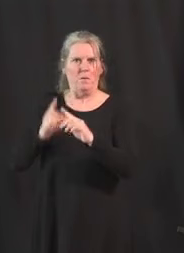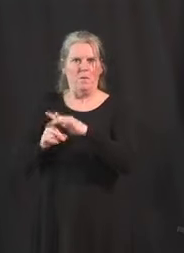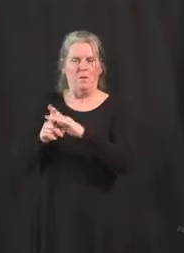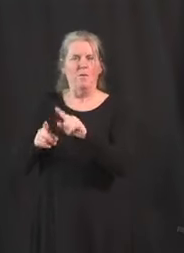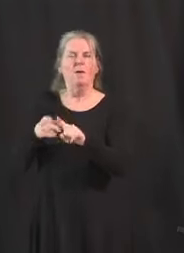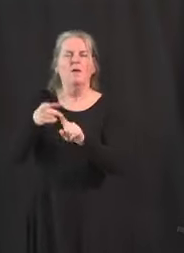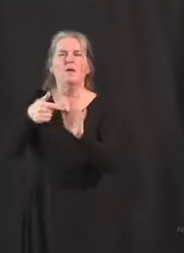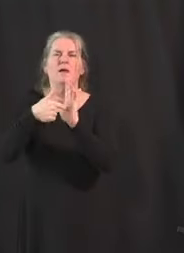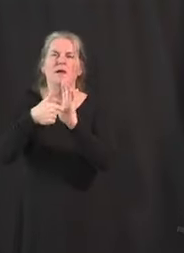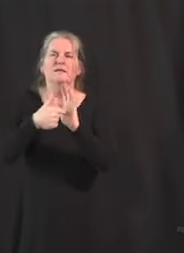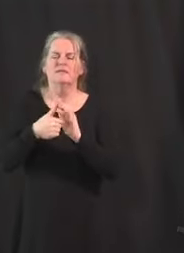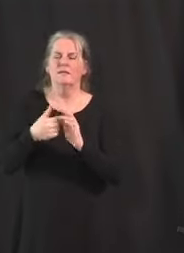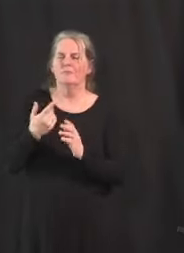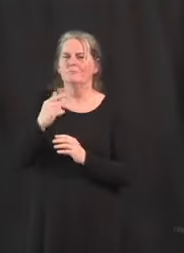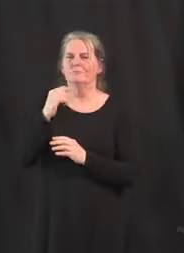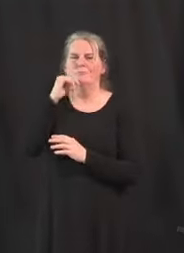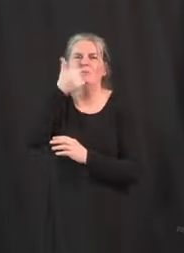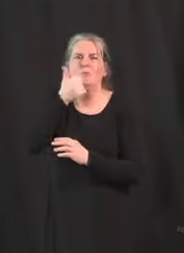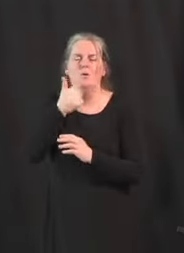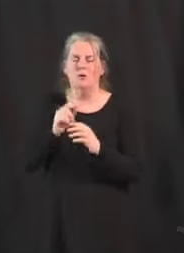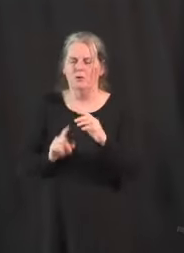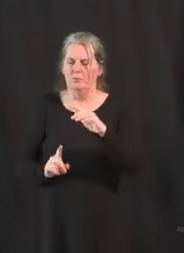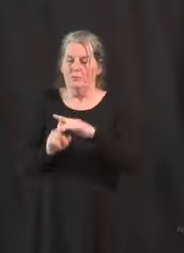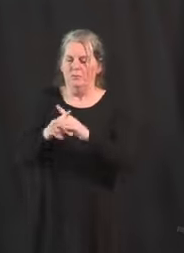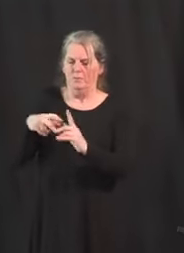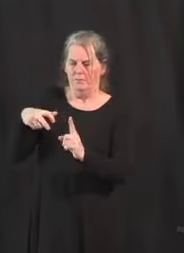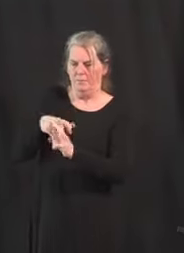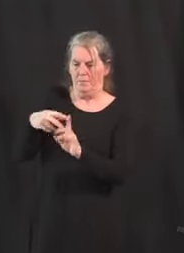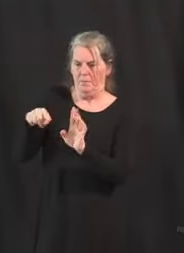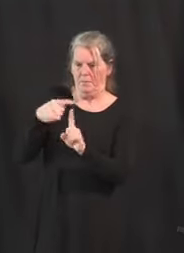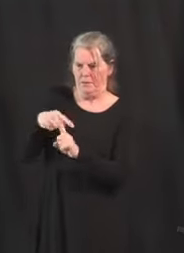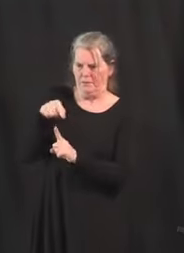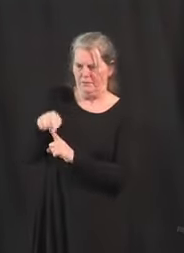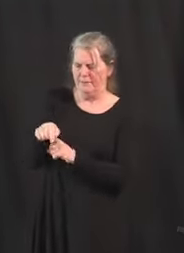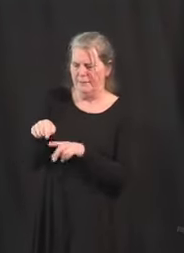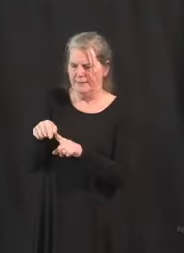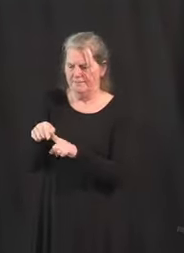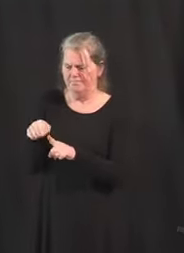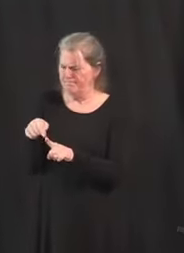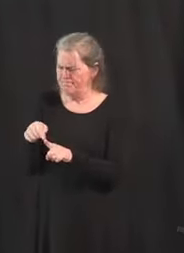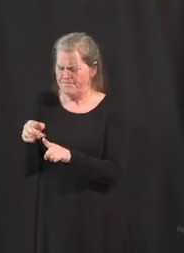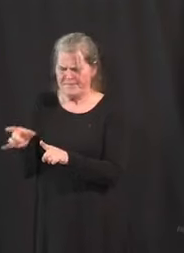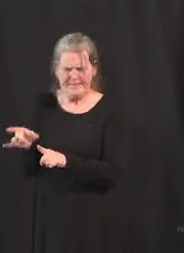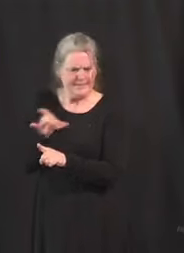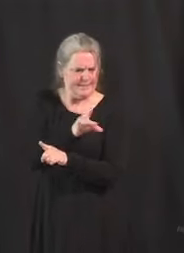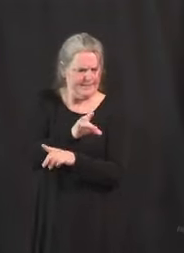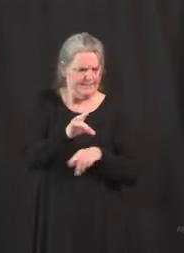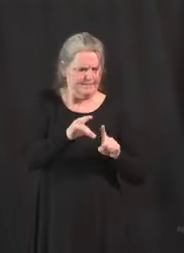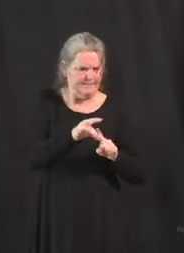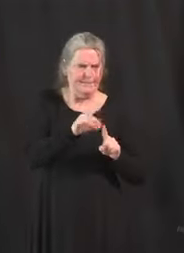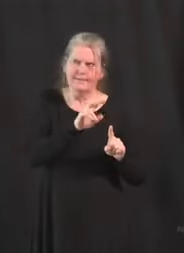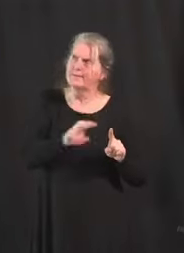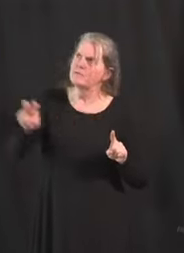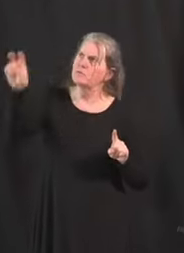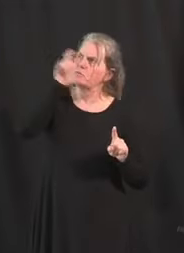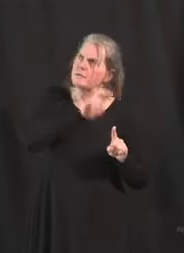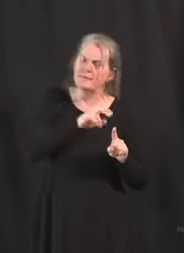POSITIVE CASE TOMORROW THAT WE COULDN'T DETECT TO TRAVEL FROM ELSEWHERE IN CANADA OR